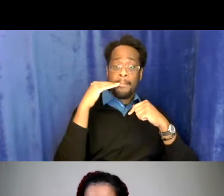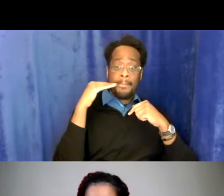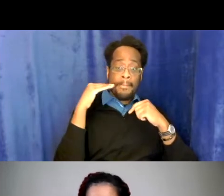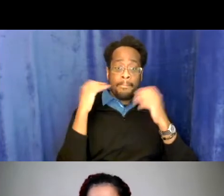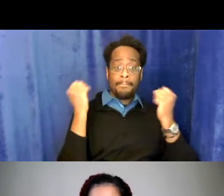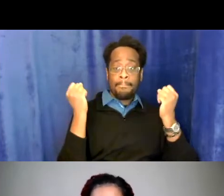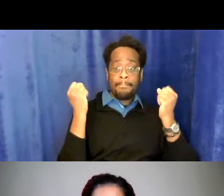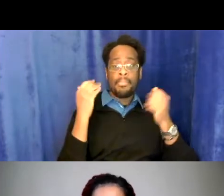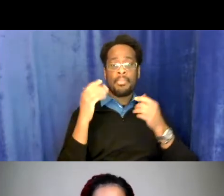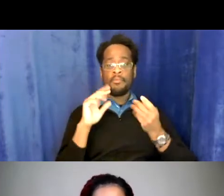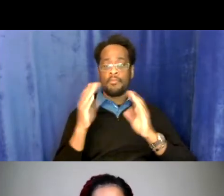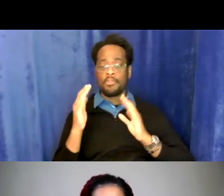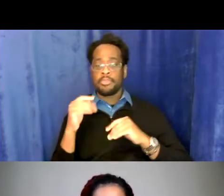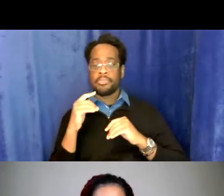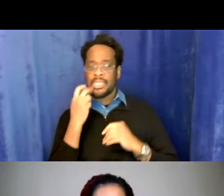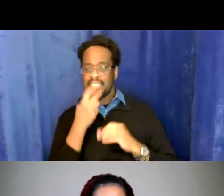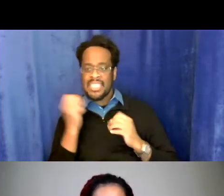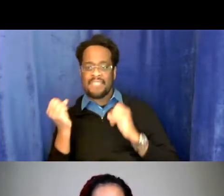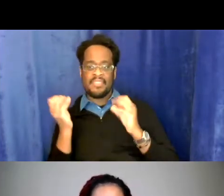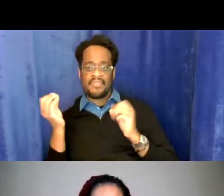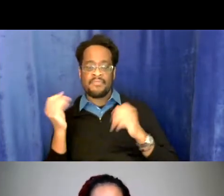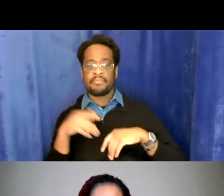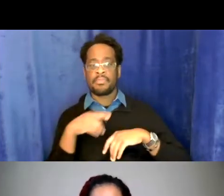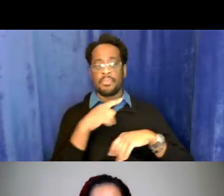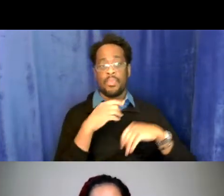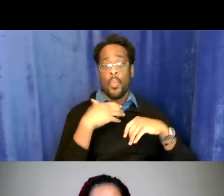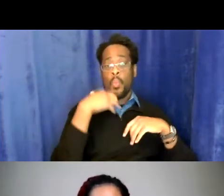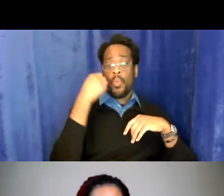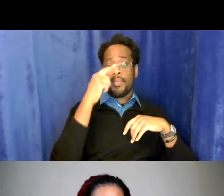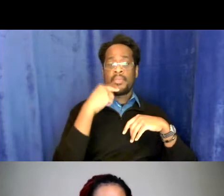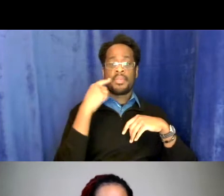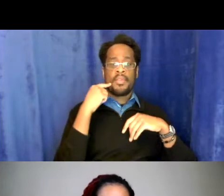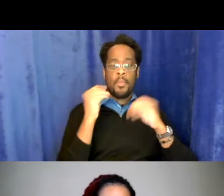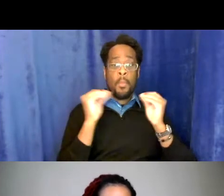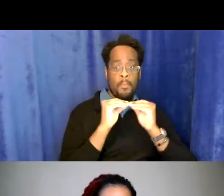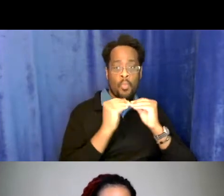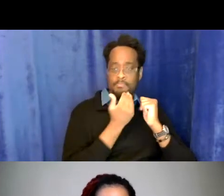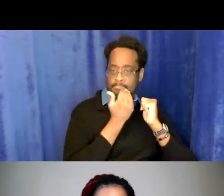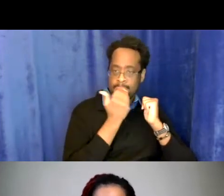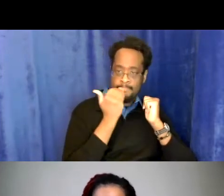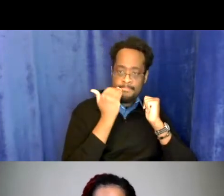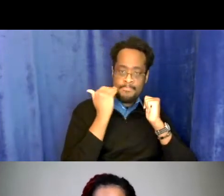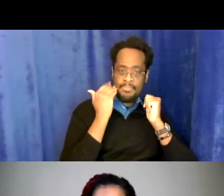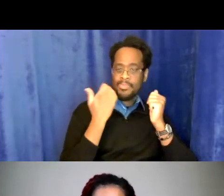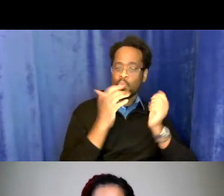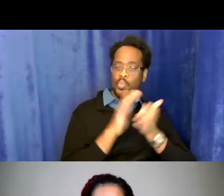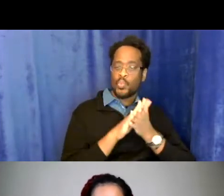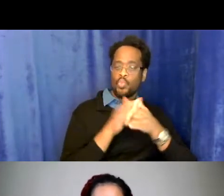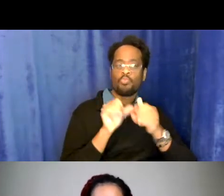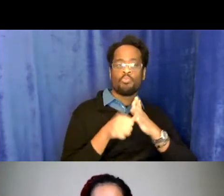but exactly what it's not specified the use of mouth movements and morph morphemes if it is